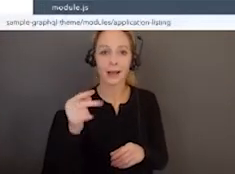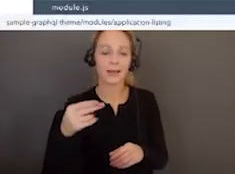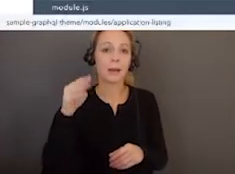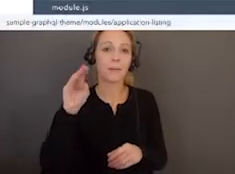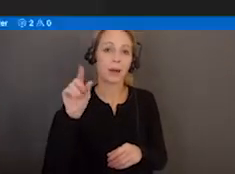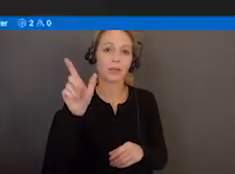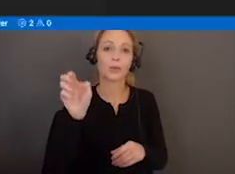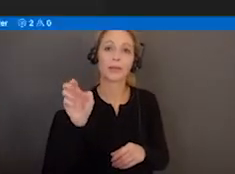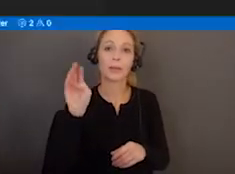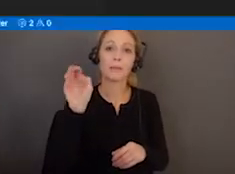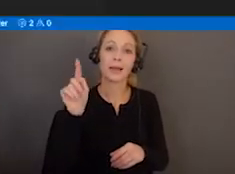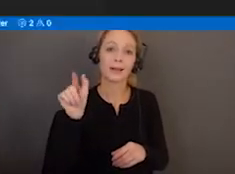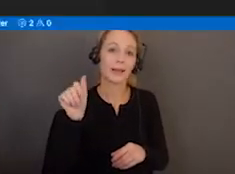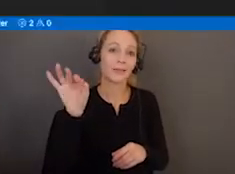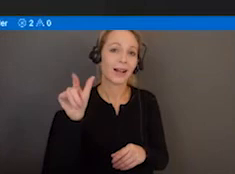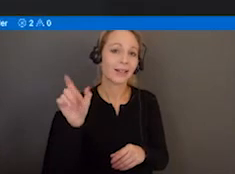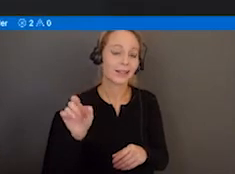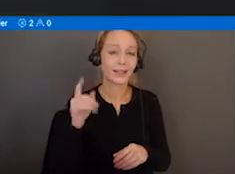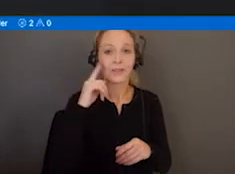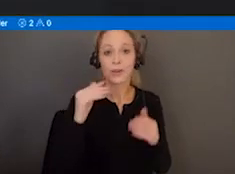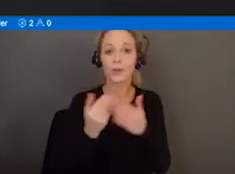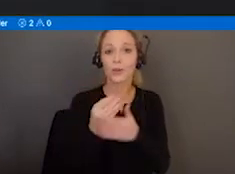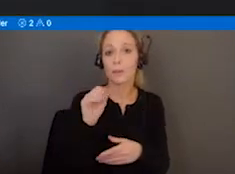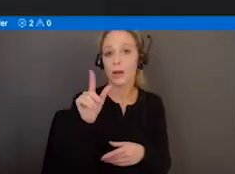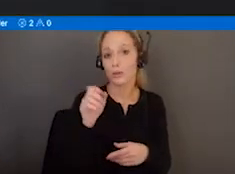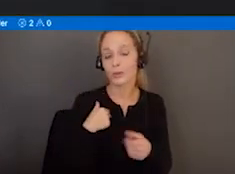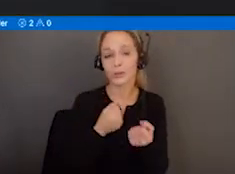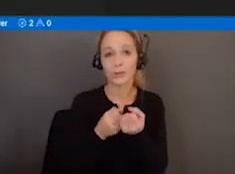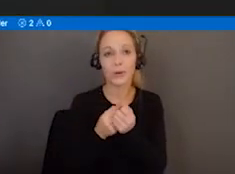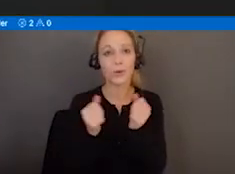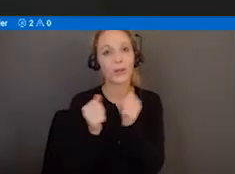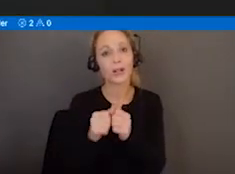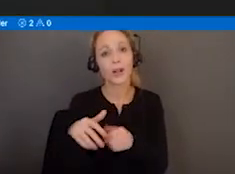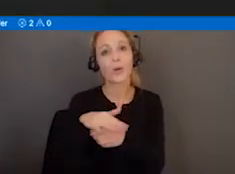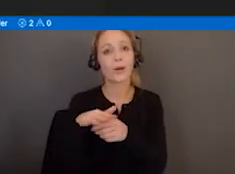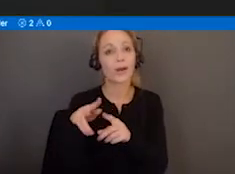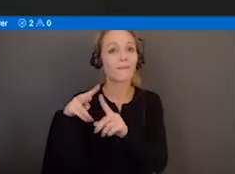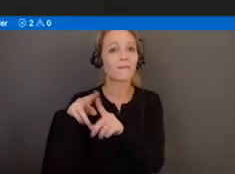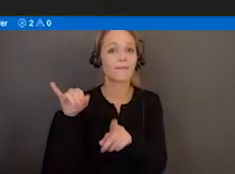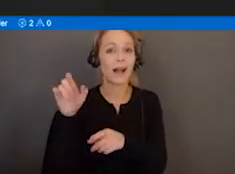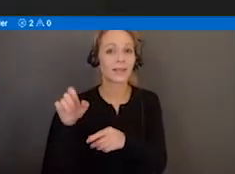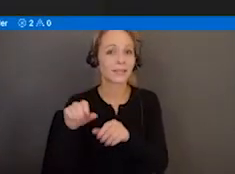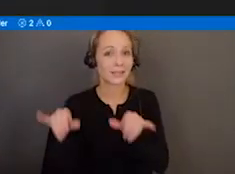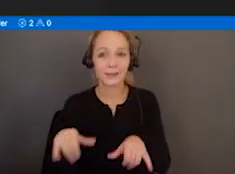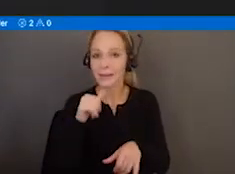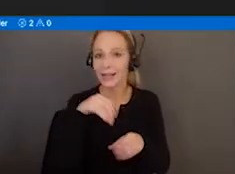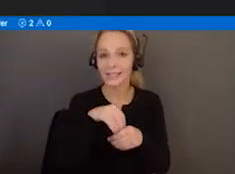MODULE METAFILE. FOR MODULES, WE ONLY SUPPORT THIS VIA THE LOCAL PROCESSES FOR NOW AND NOT IN THE DESIGN MANAGER.